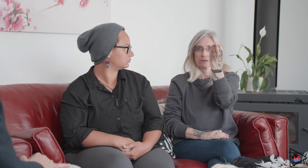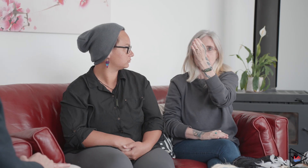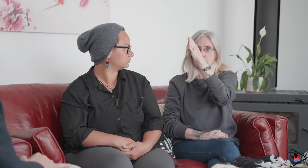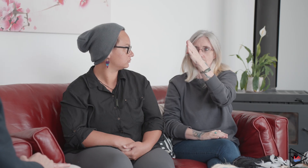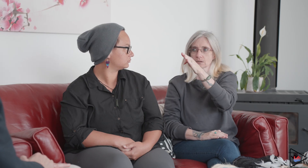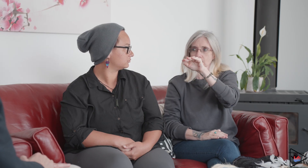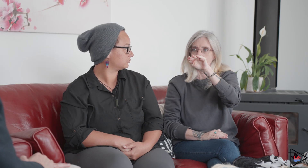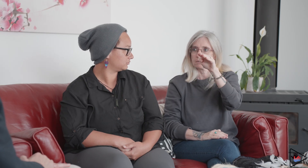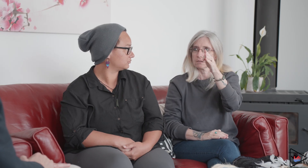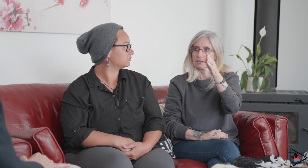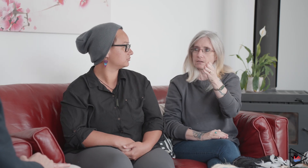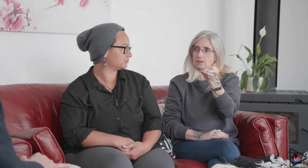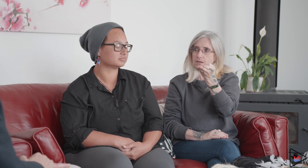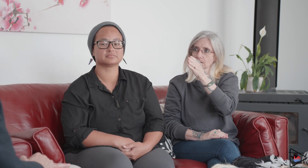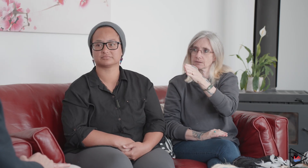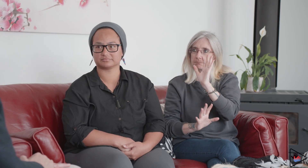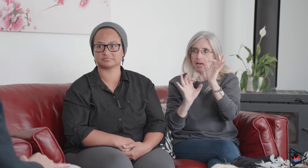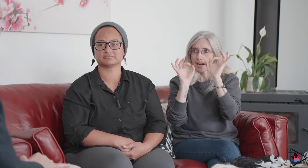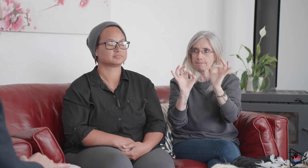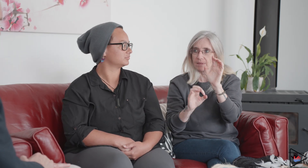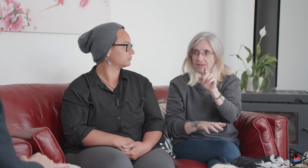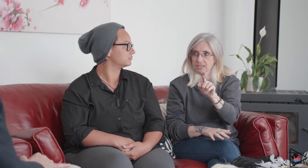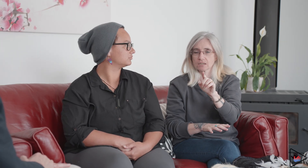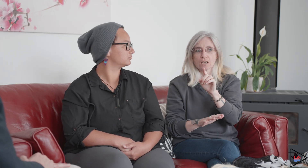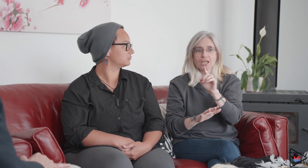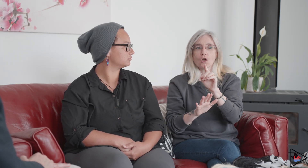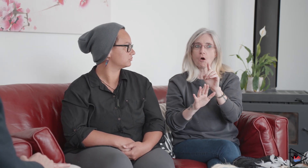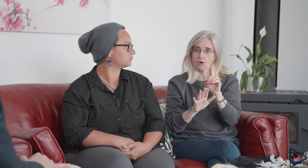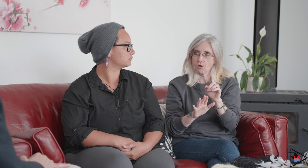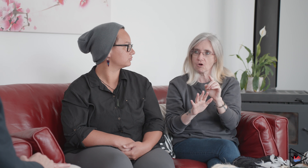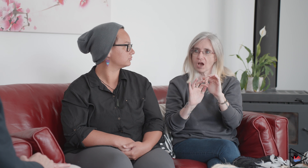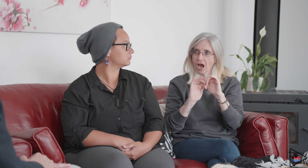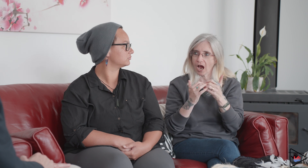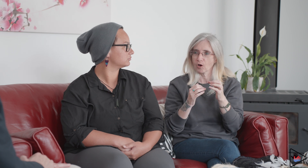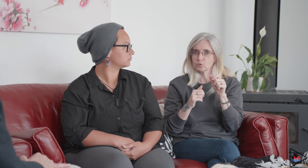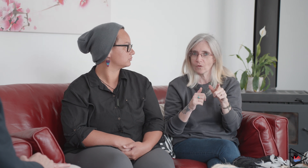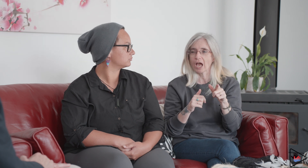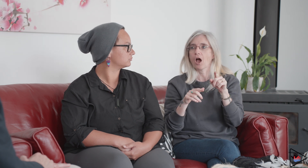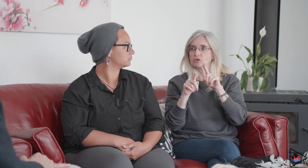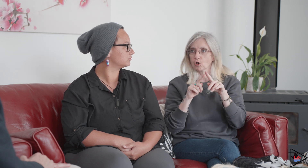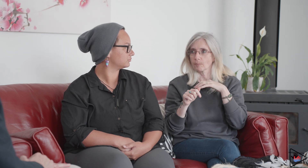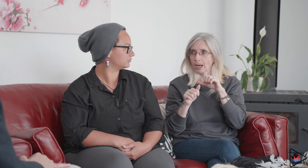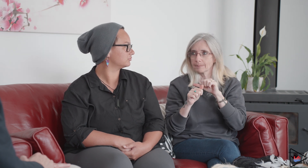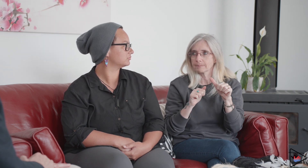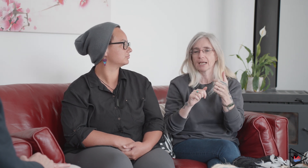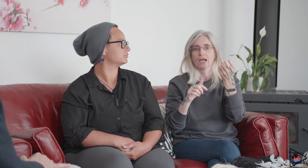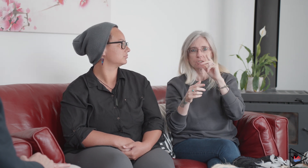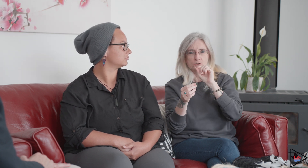have the back of the panel all over the place. It actually has to follow an exact order of threading